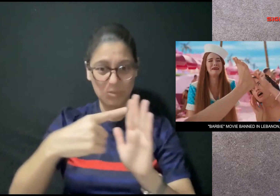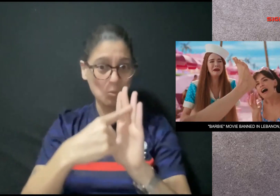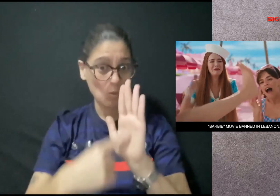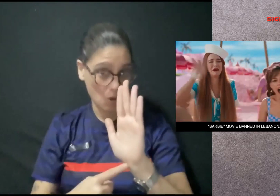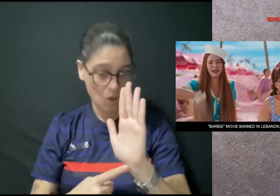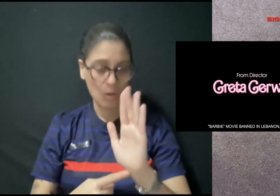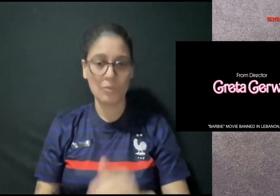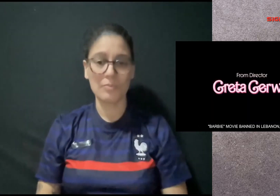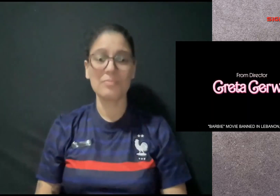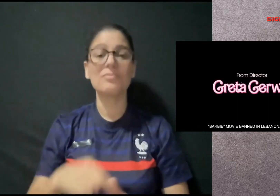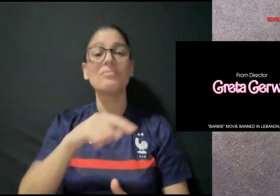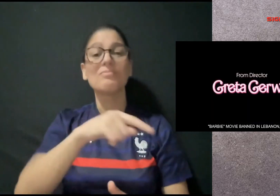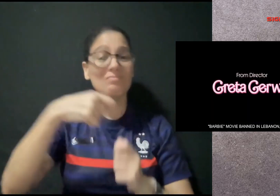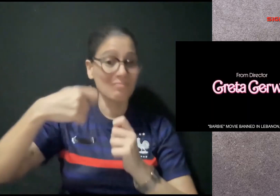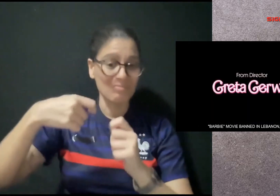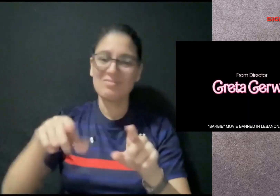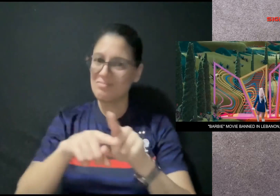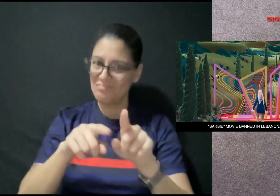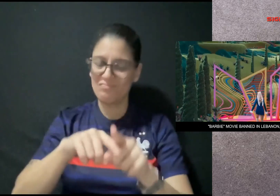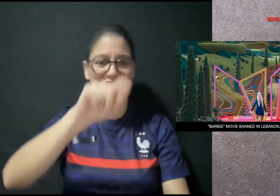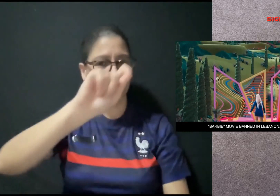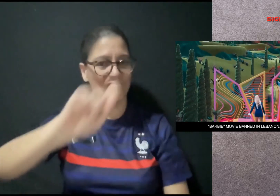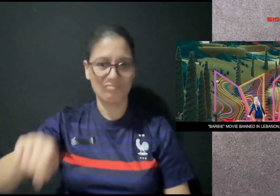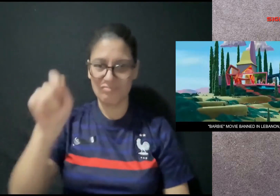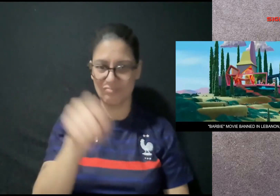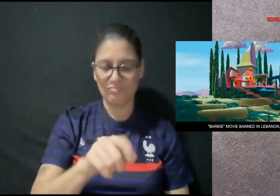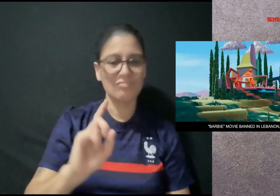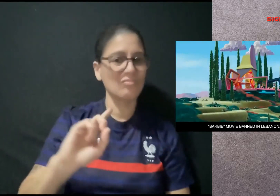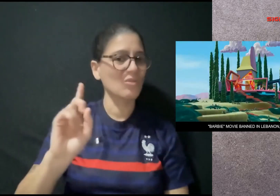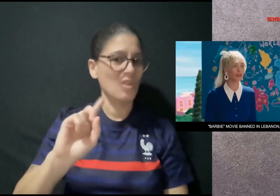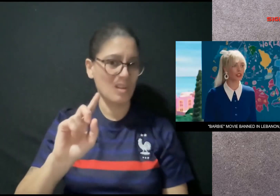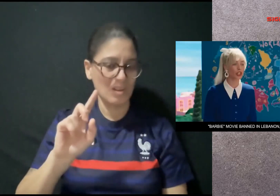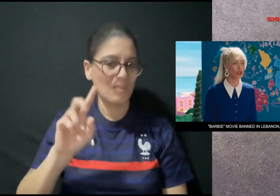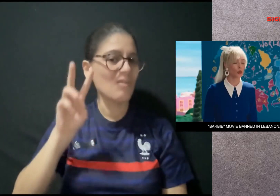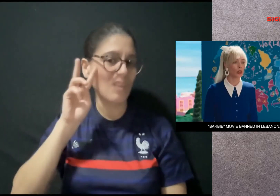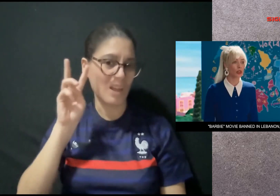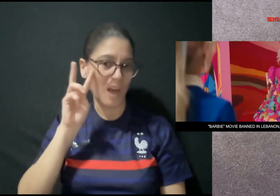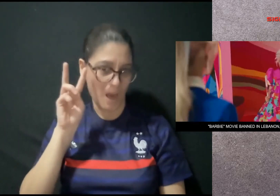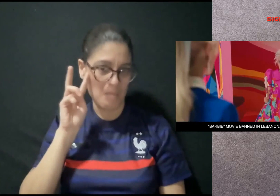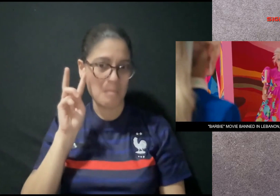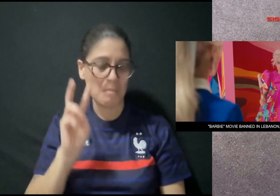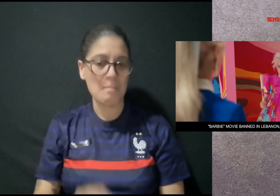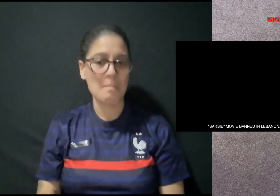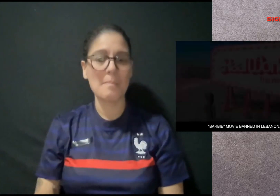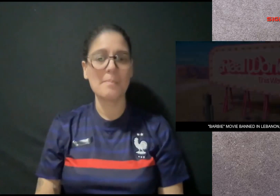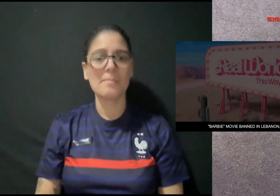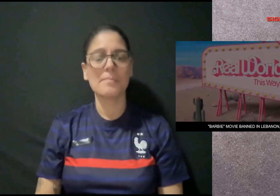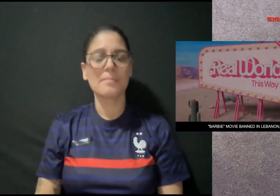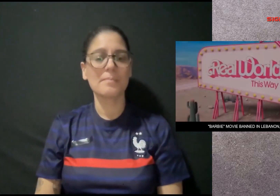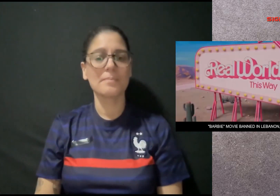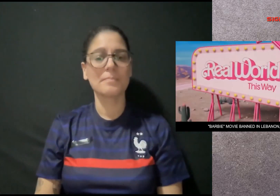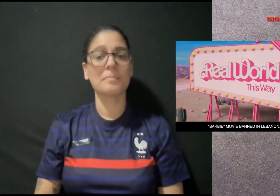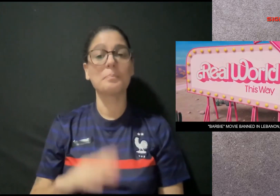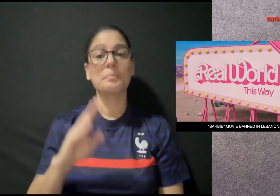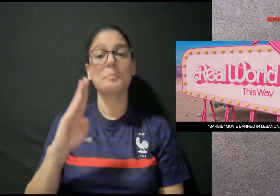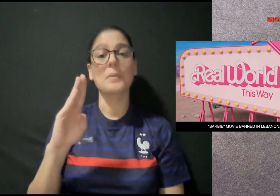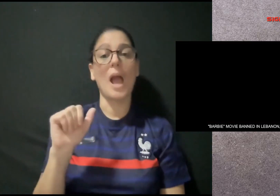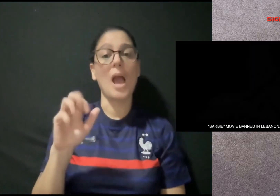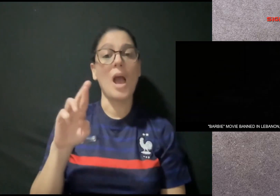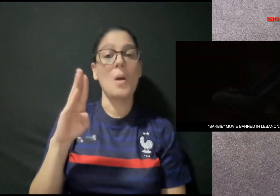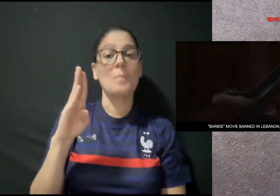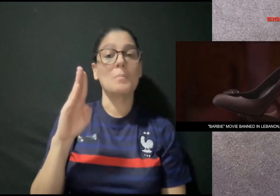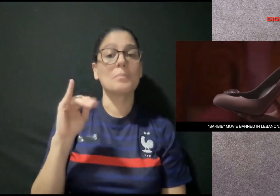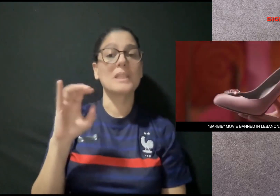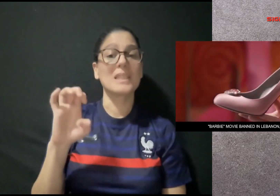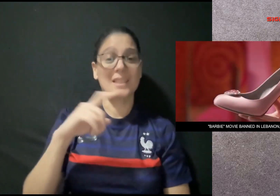both countries later this month the movie has also been banned in Vietnam Barbie has